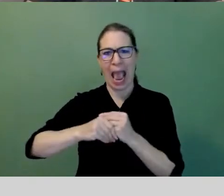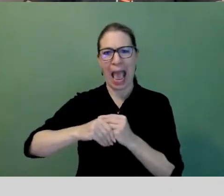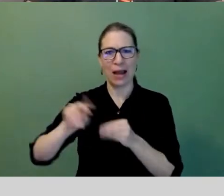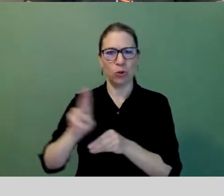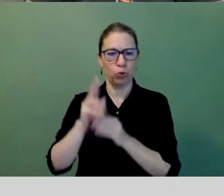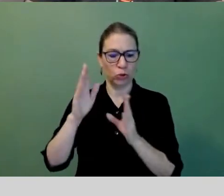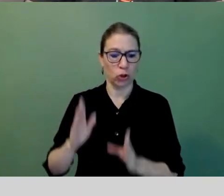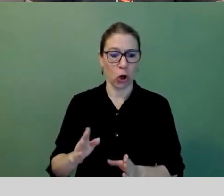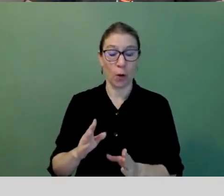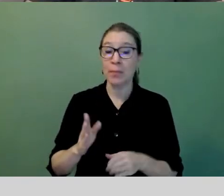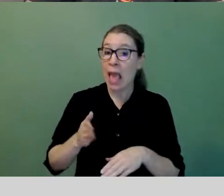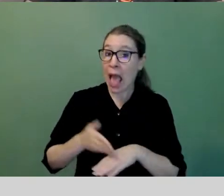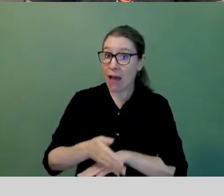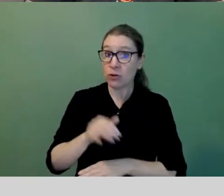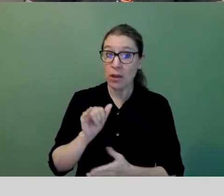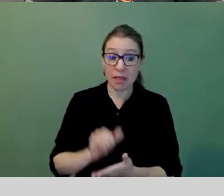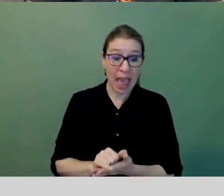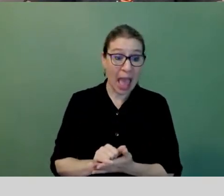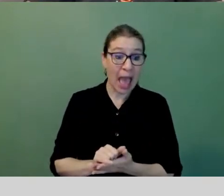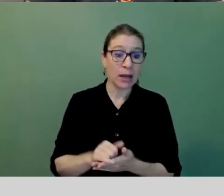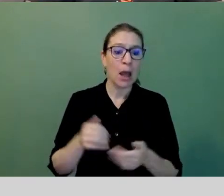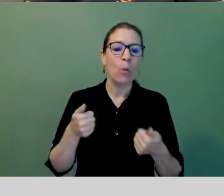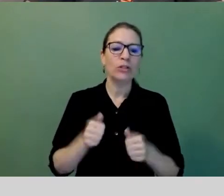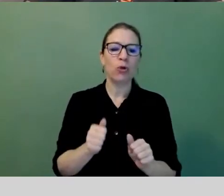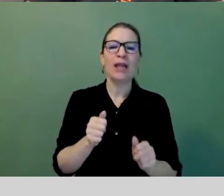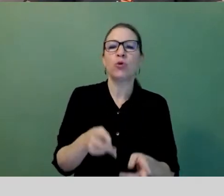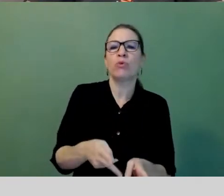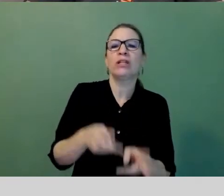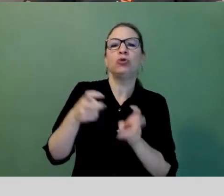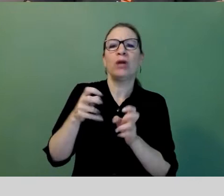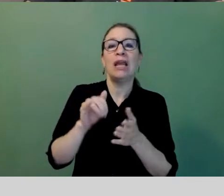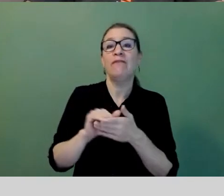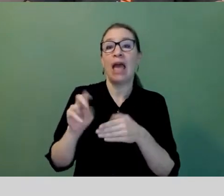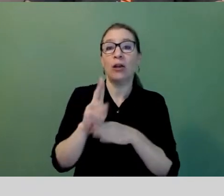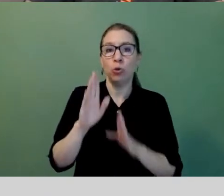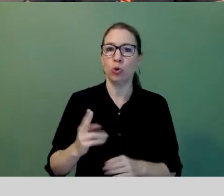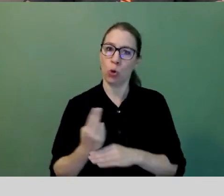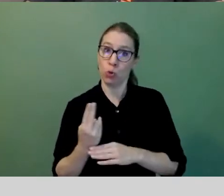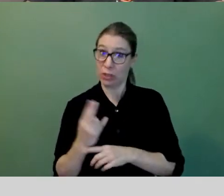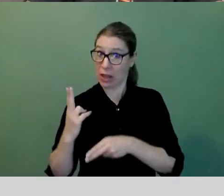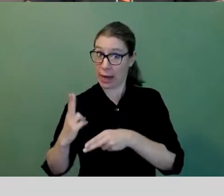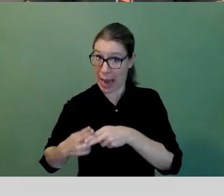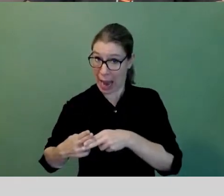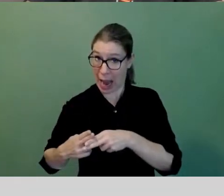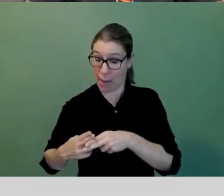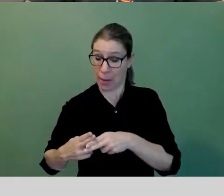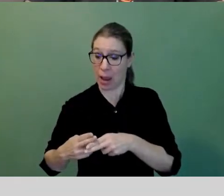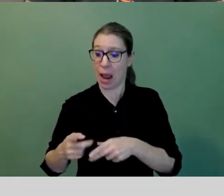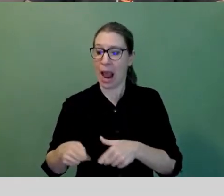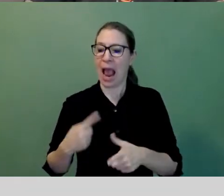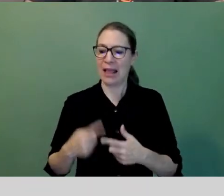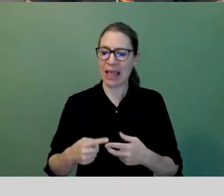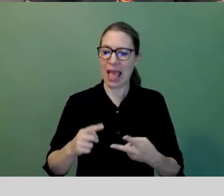After that we try to retrieve the user based on their name. And then we store that in a variable.